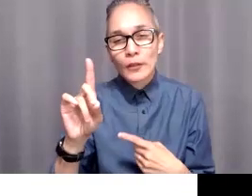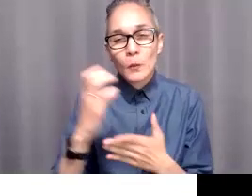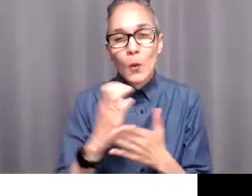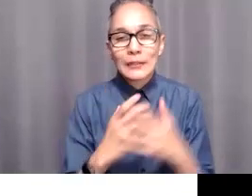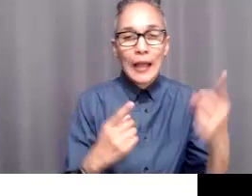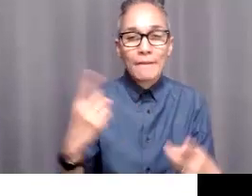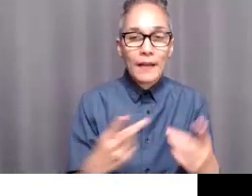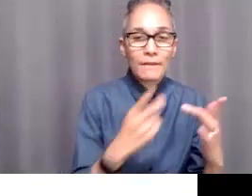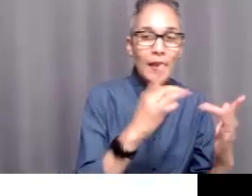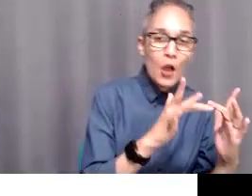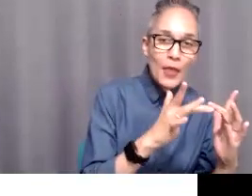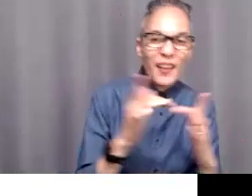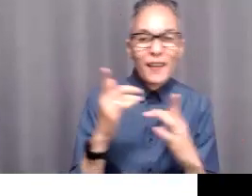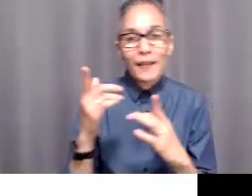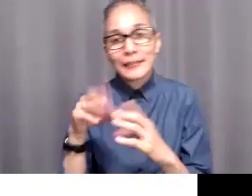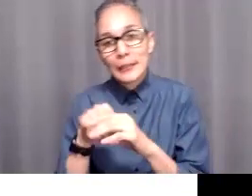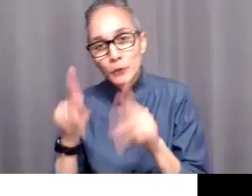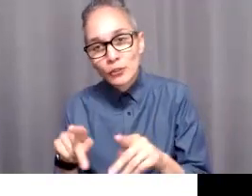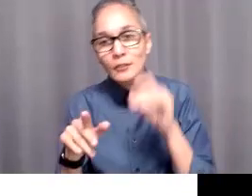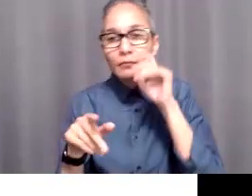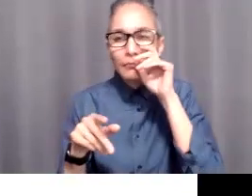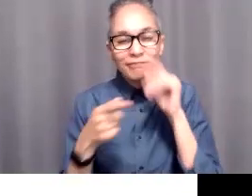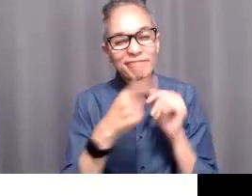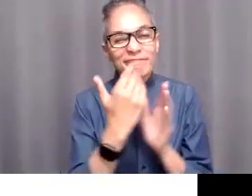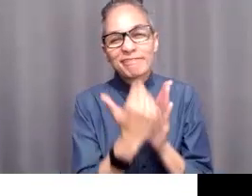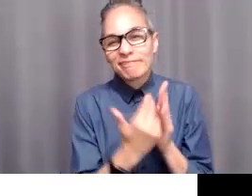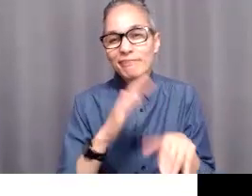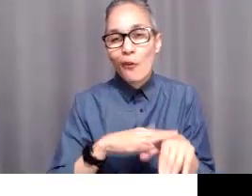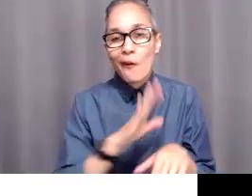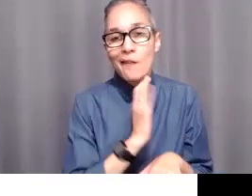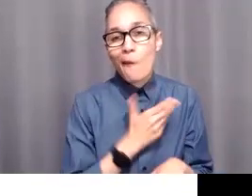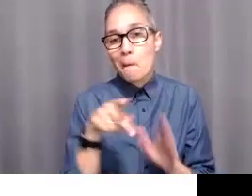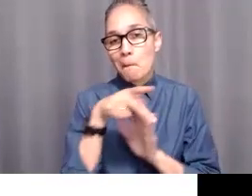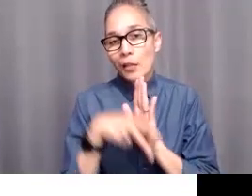And so that's also listed in our policy here.